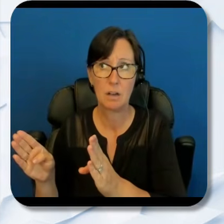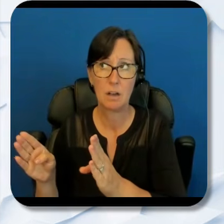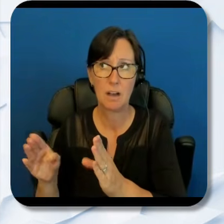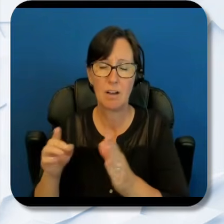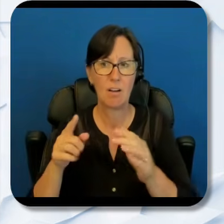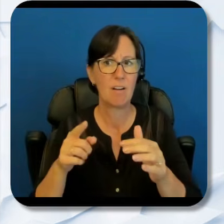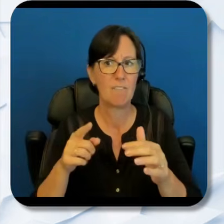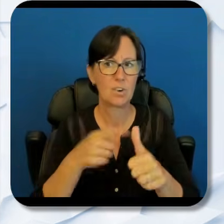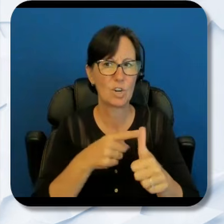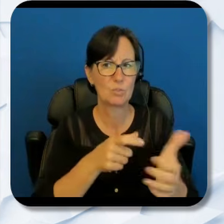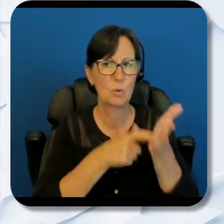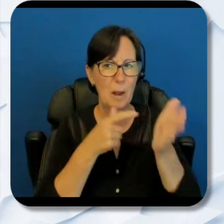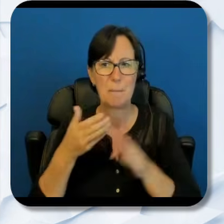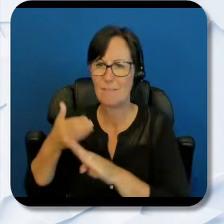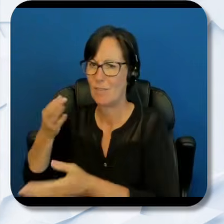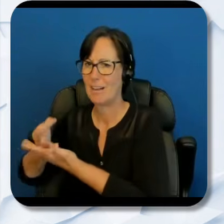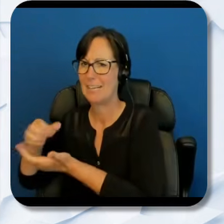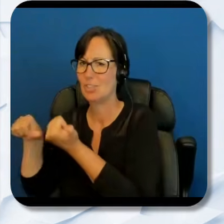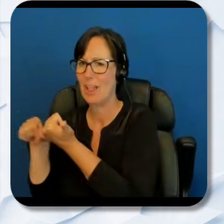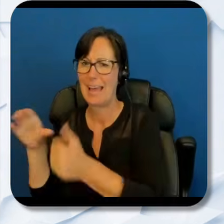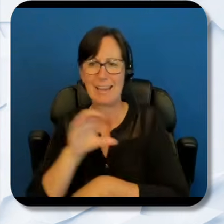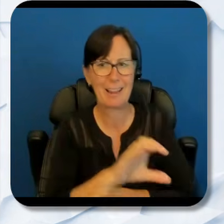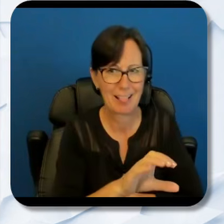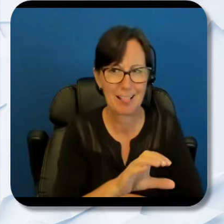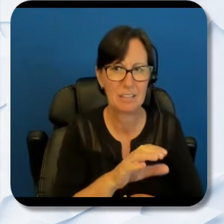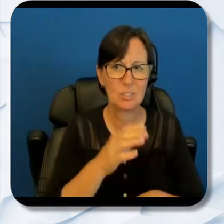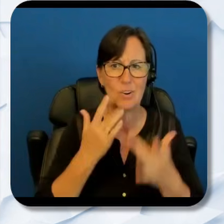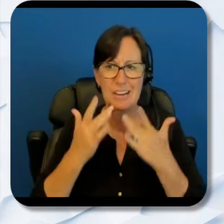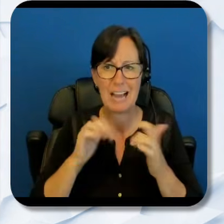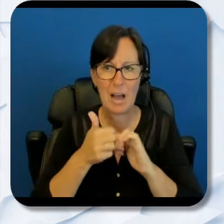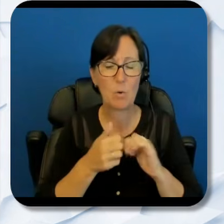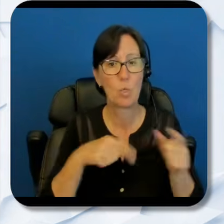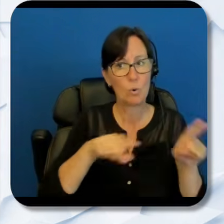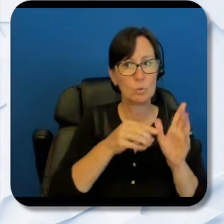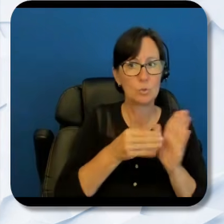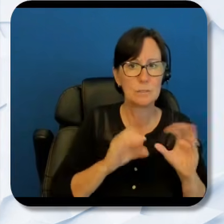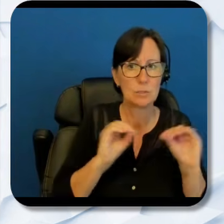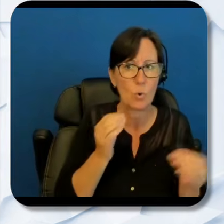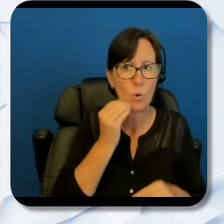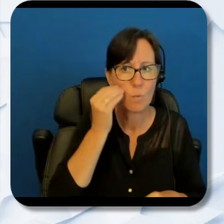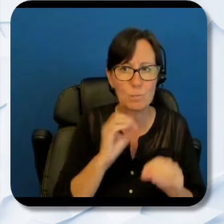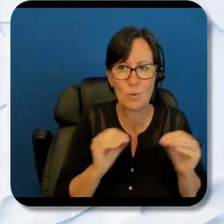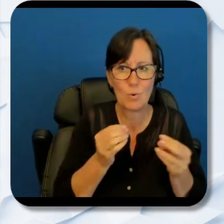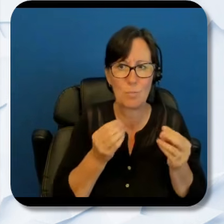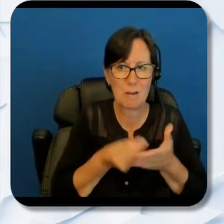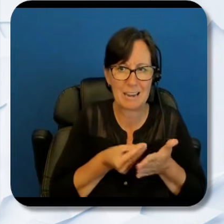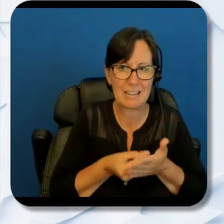That those types of fees can be deferred and waived for students experiencing homelessness who simply just don't have the resources, so that something like that,